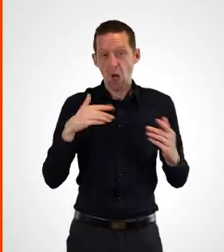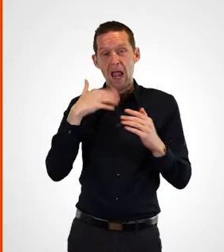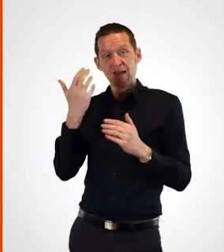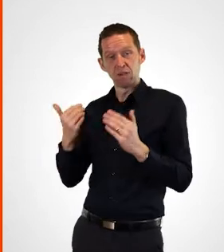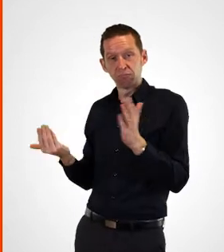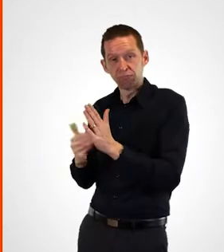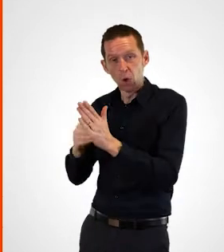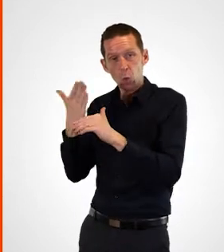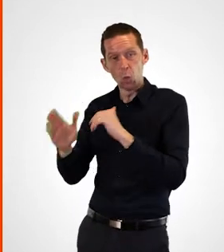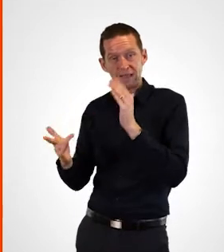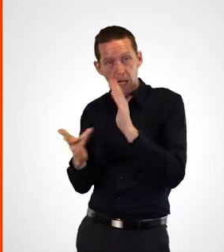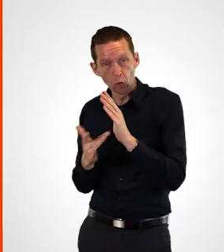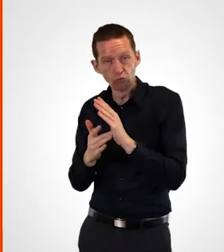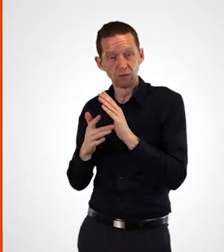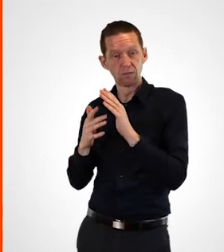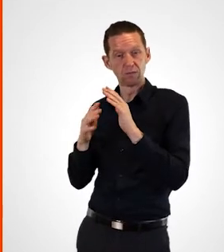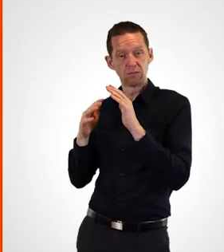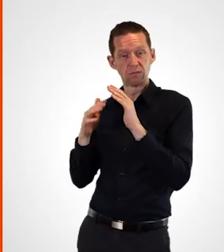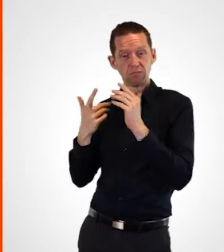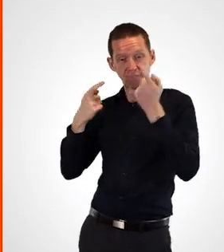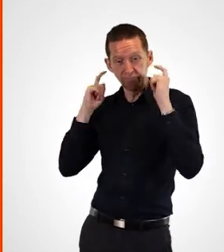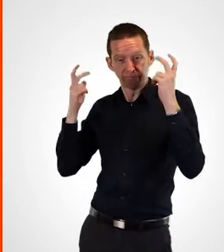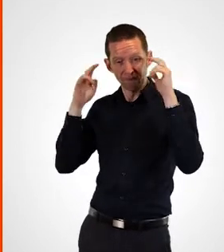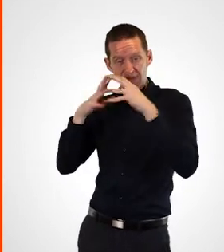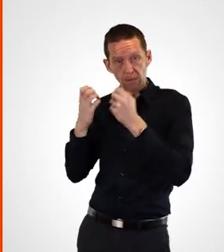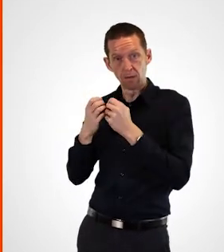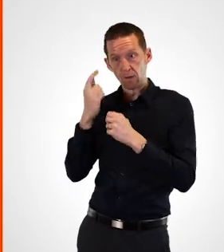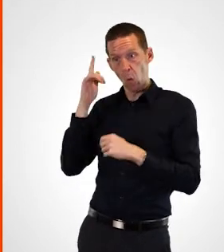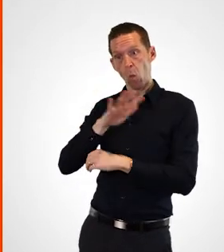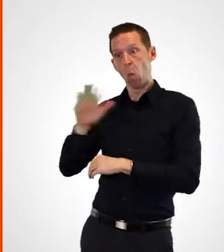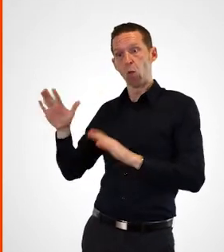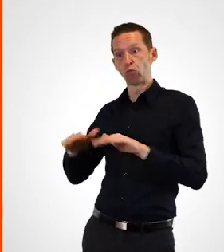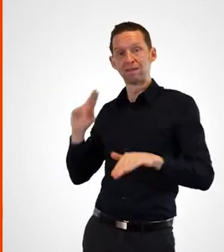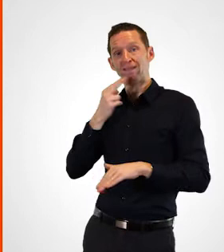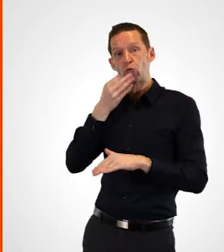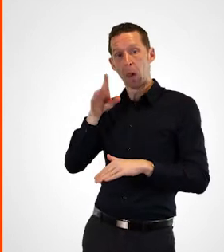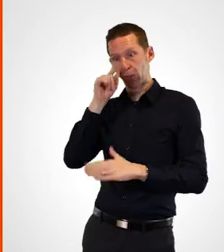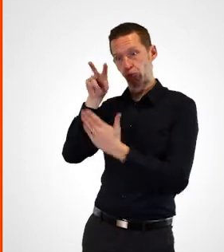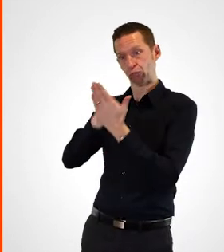with new technologies and if we rethink things, every deaf child will read at grade level is really not realistic.